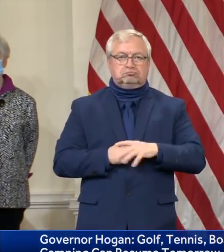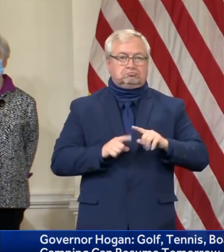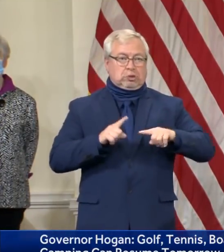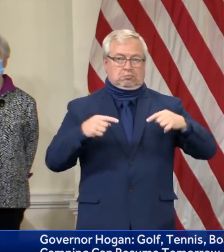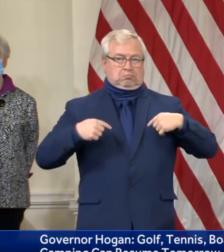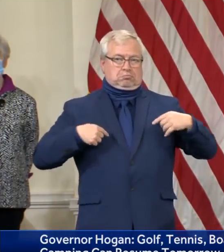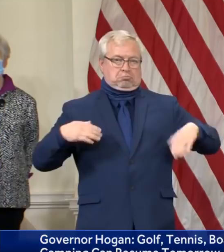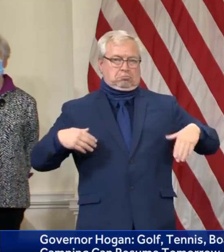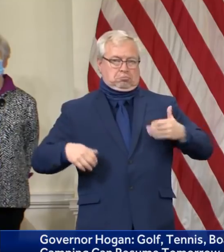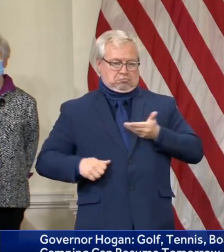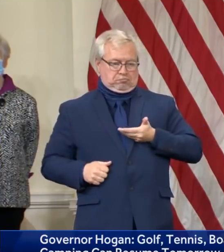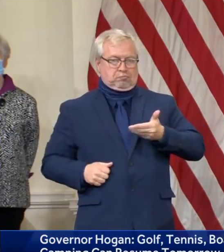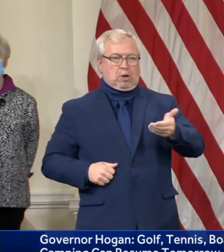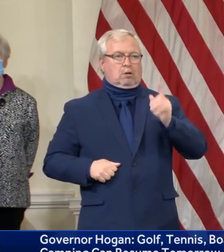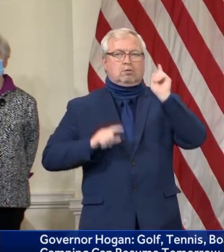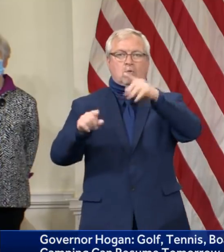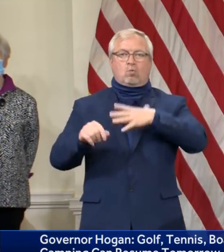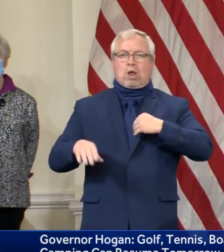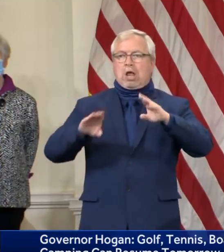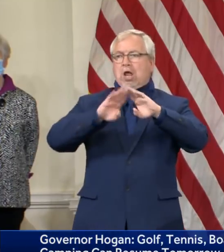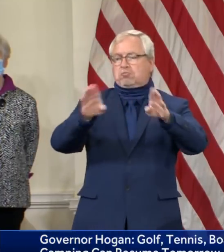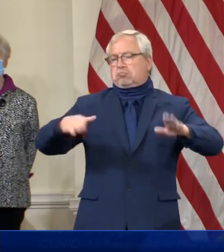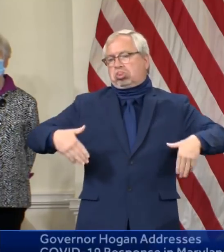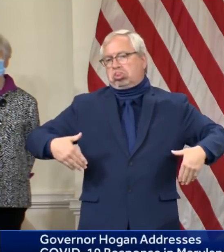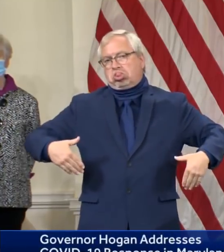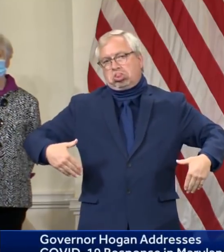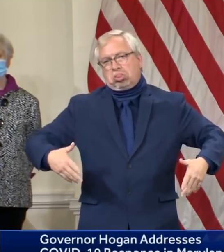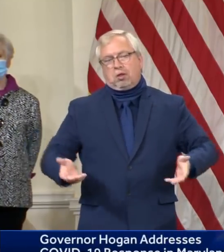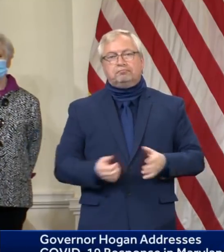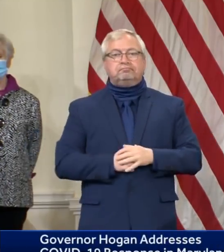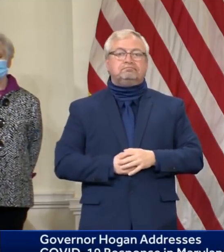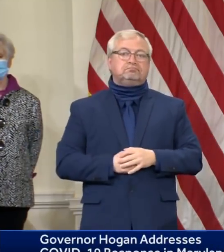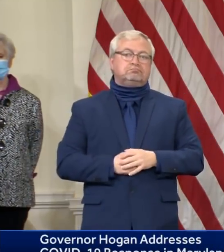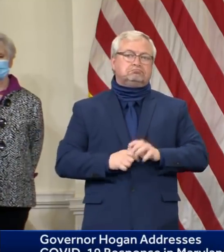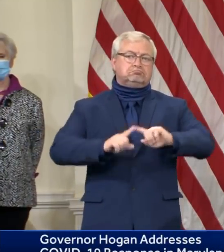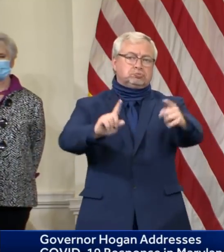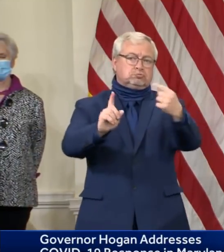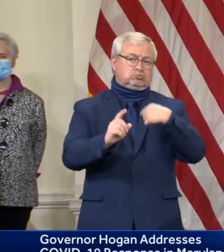I’VE SPOKEN ON BEHALF OF OF ALL 55 GOVERNORS IN THE STATES AND TERRITORIES.